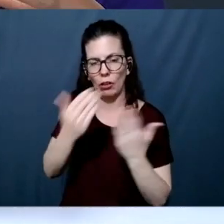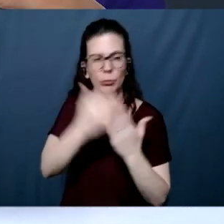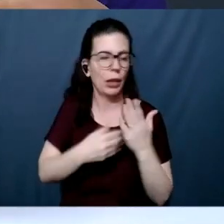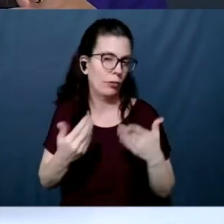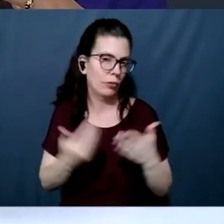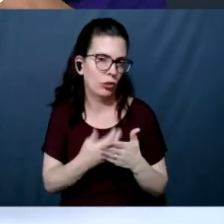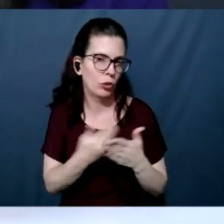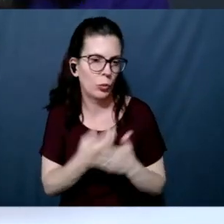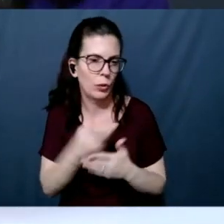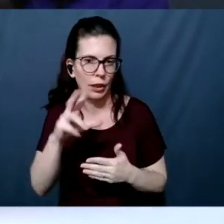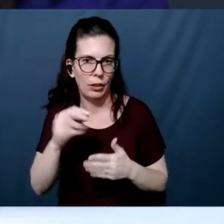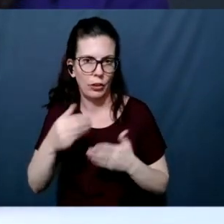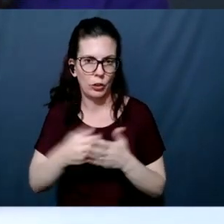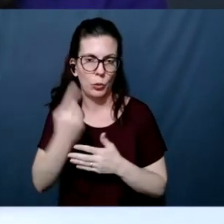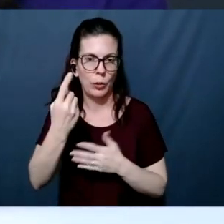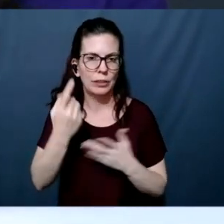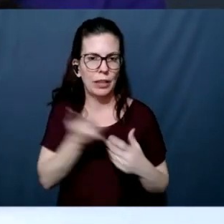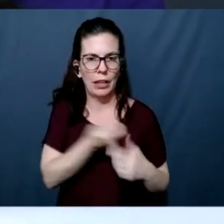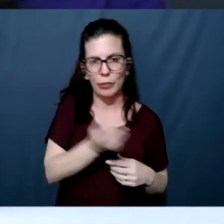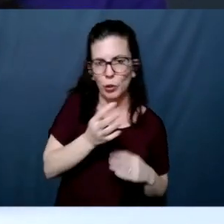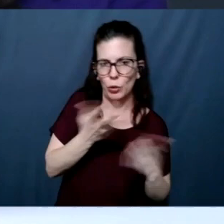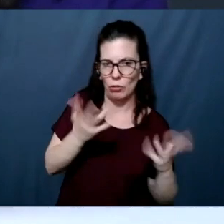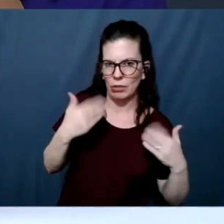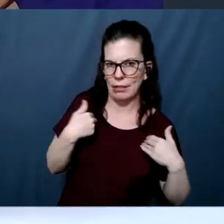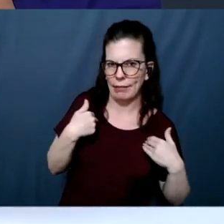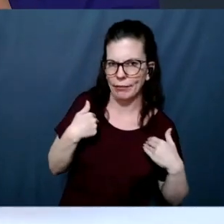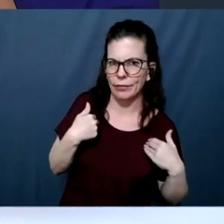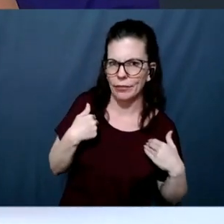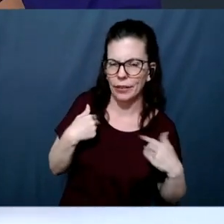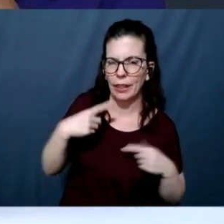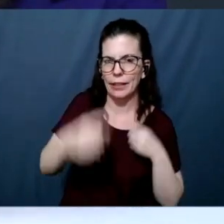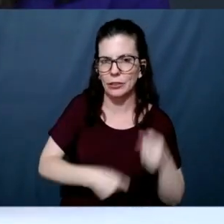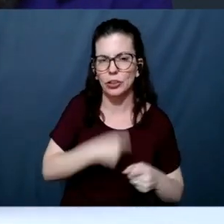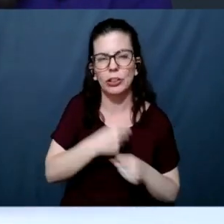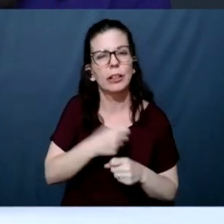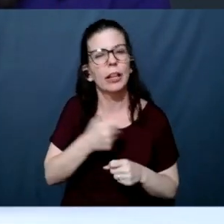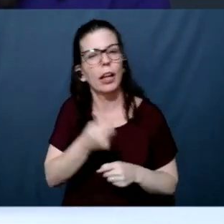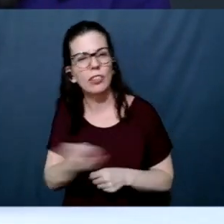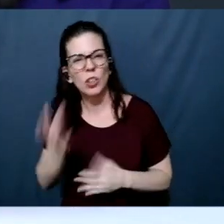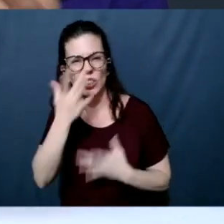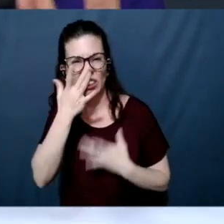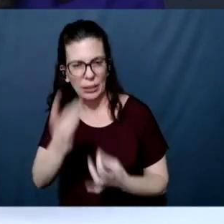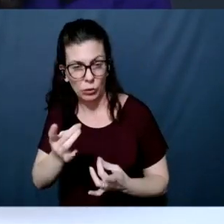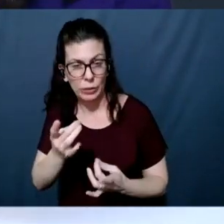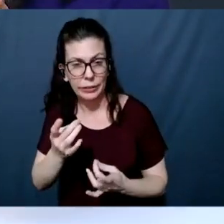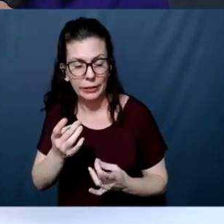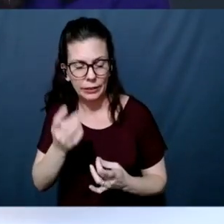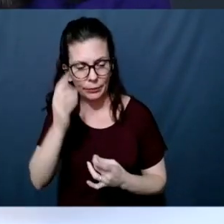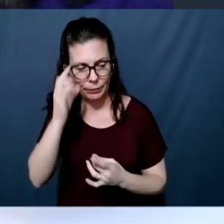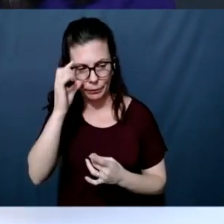that we already had this year. And there are a couple of interesting ones where you can stream data to KVS.